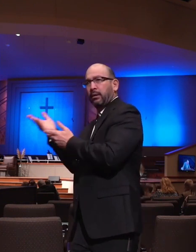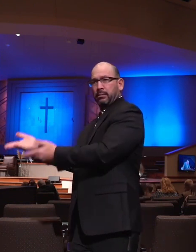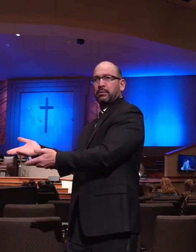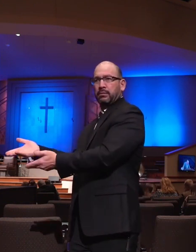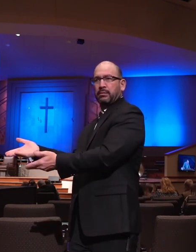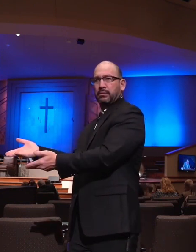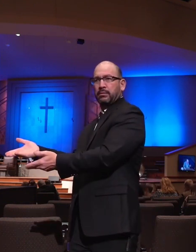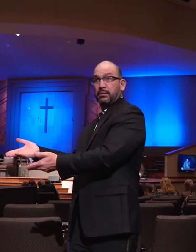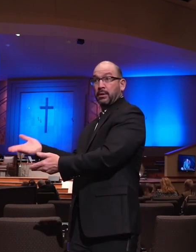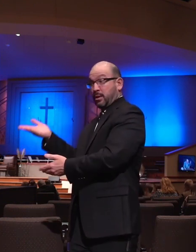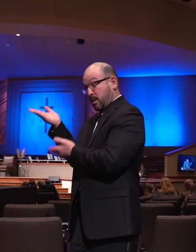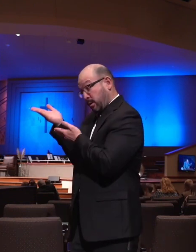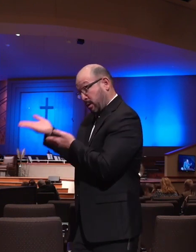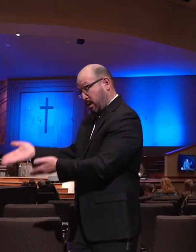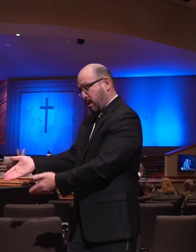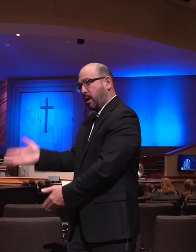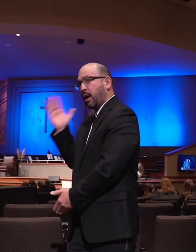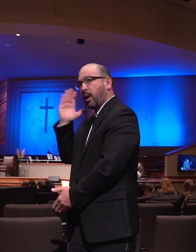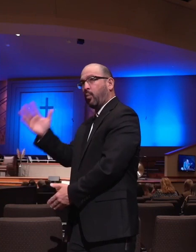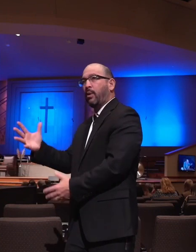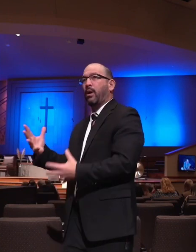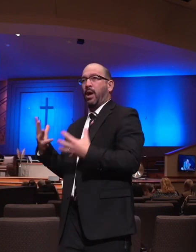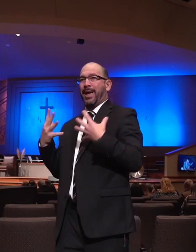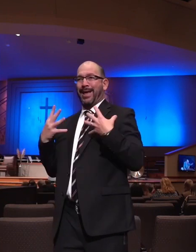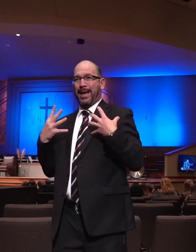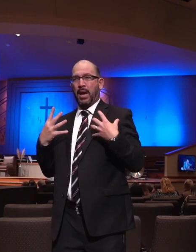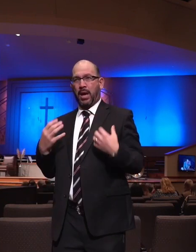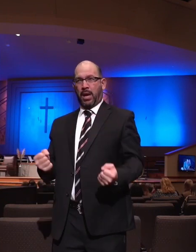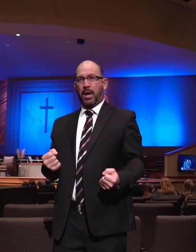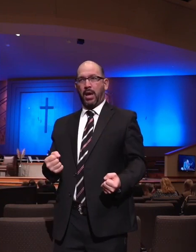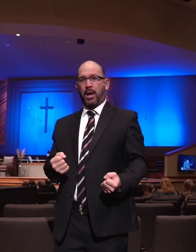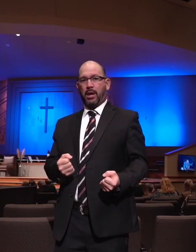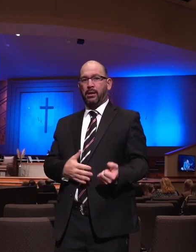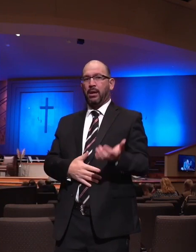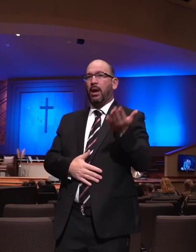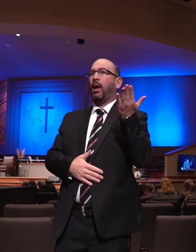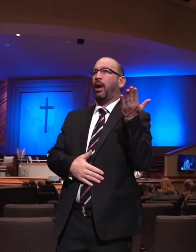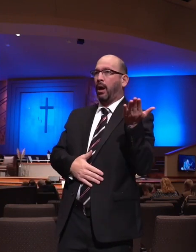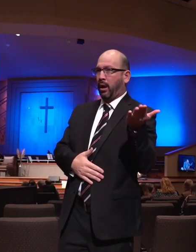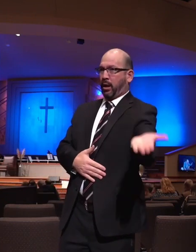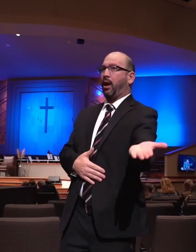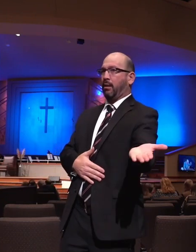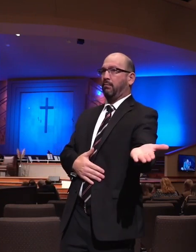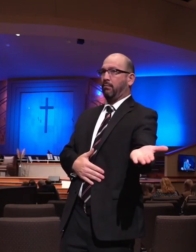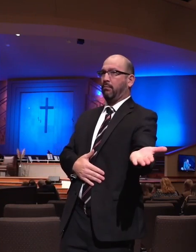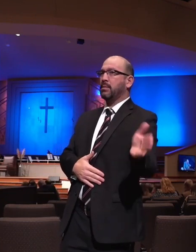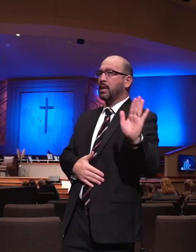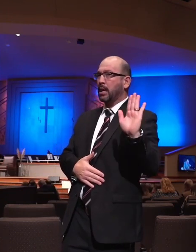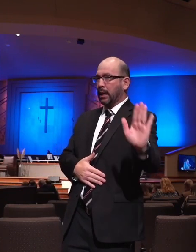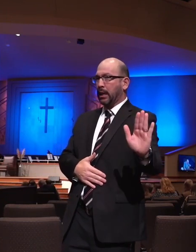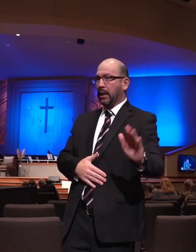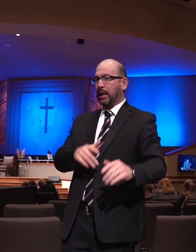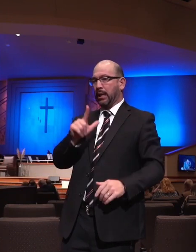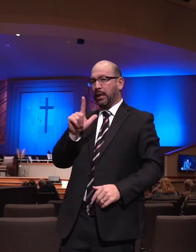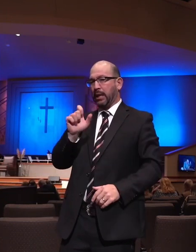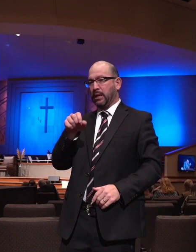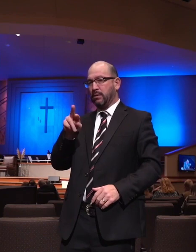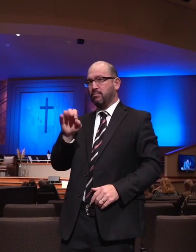for he would without question absolute certainty this is what faith is for he